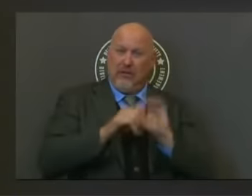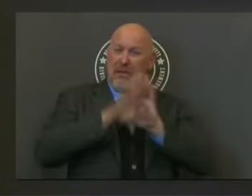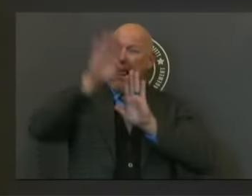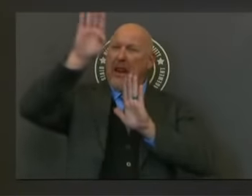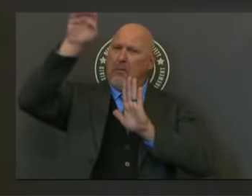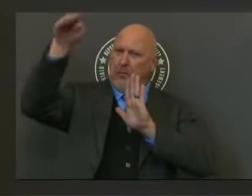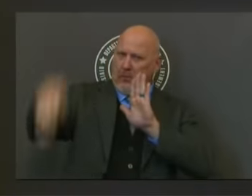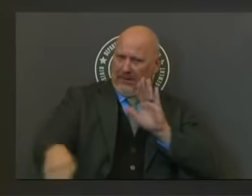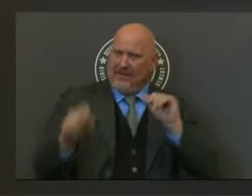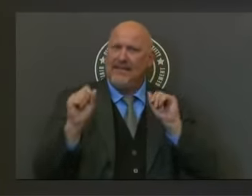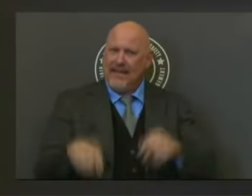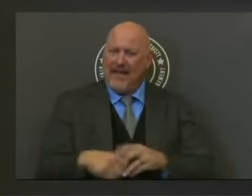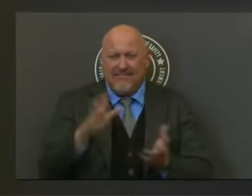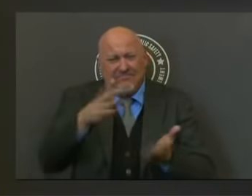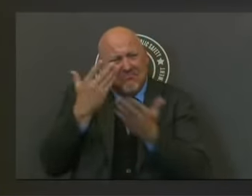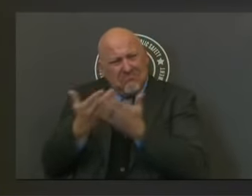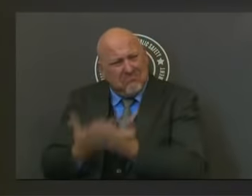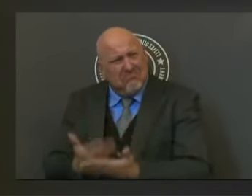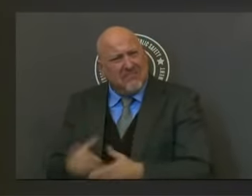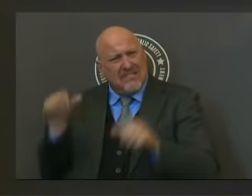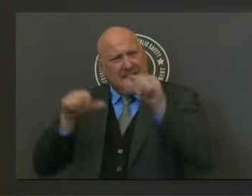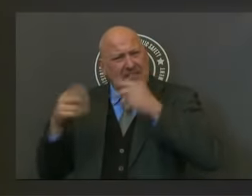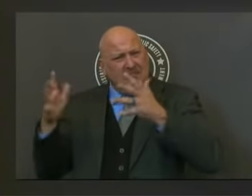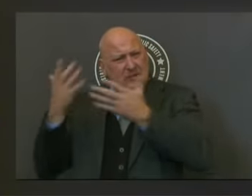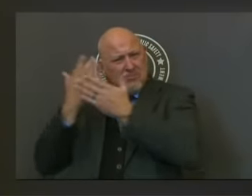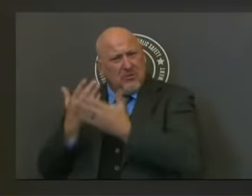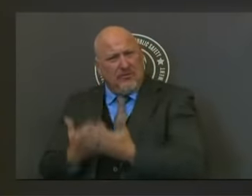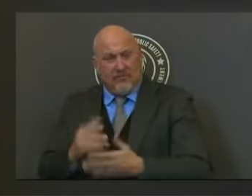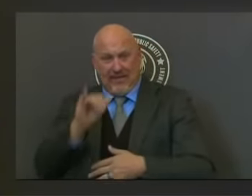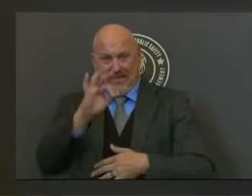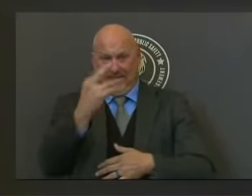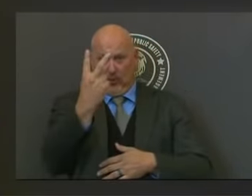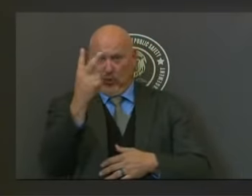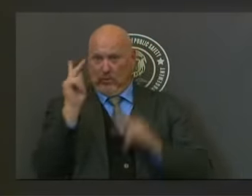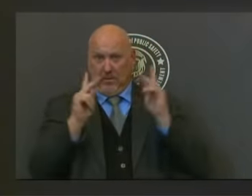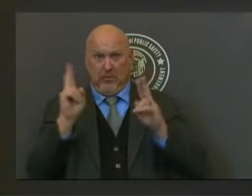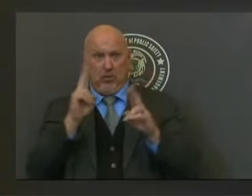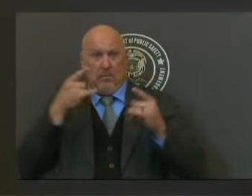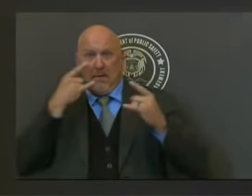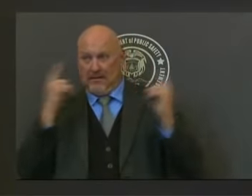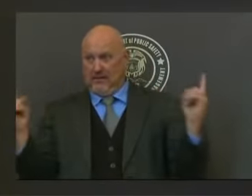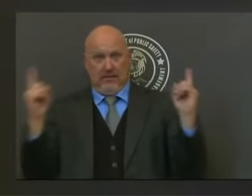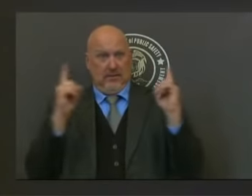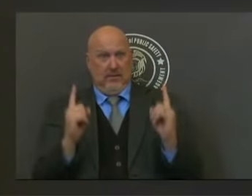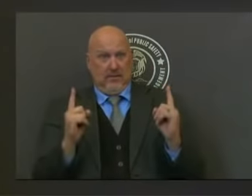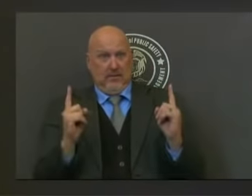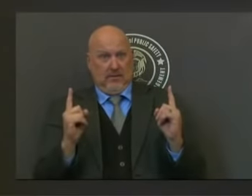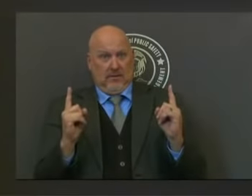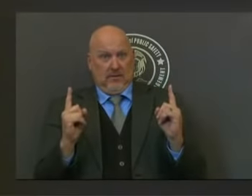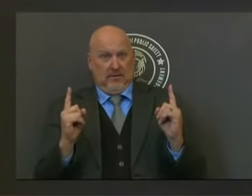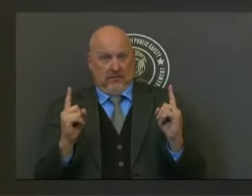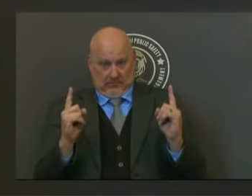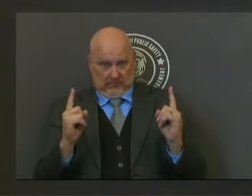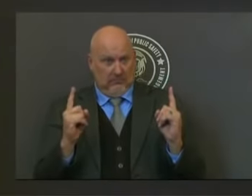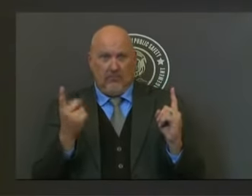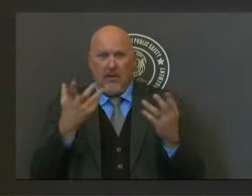two individuals where a mask it